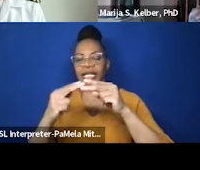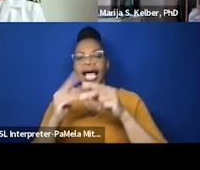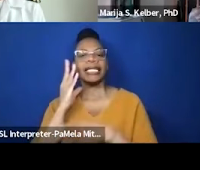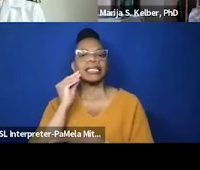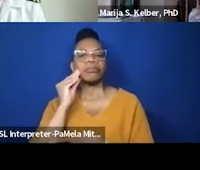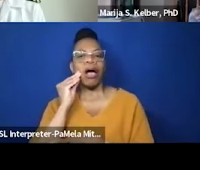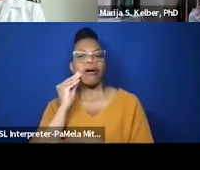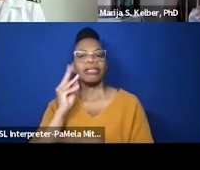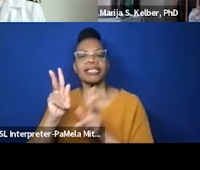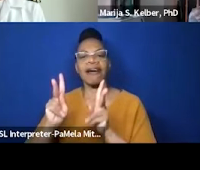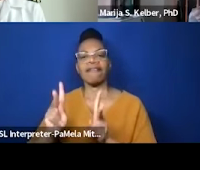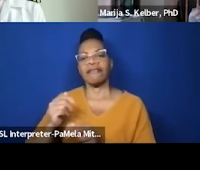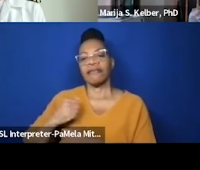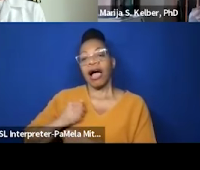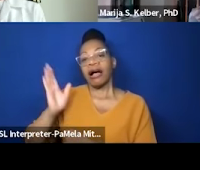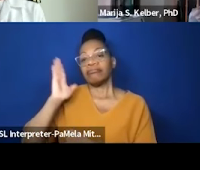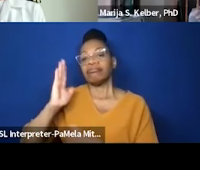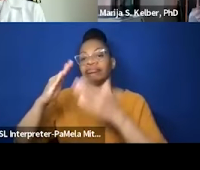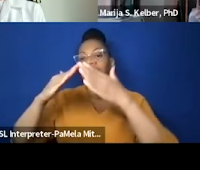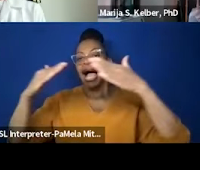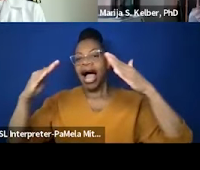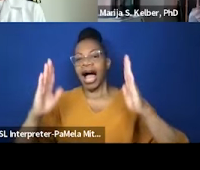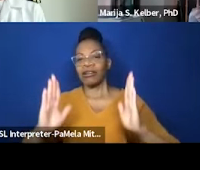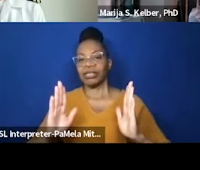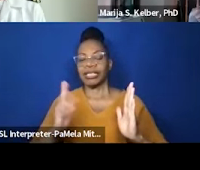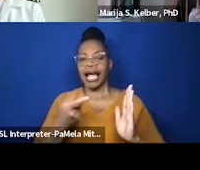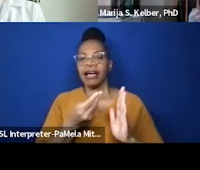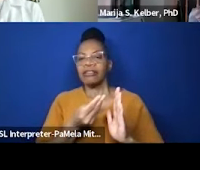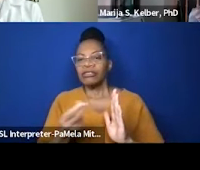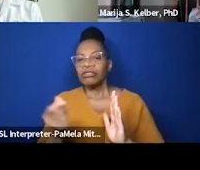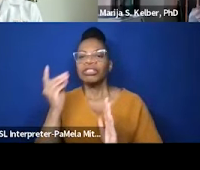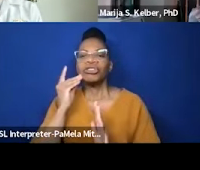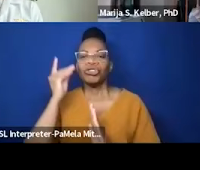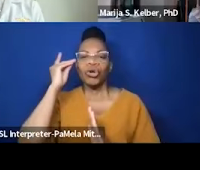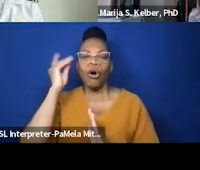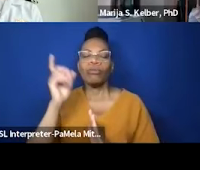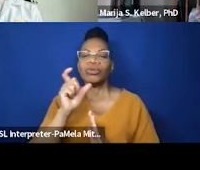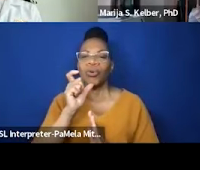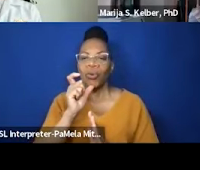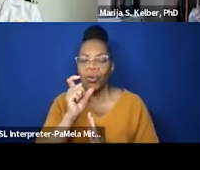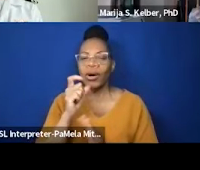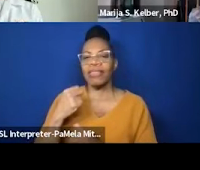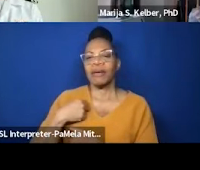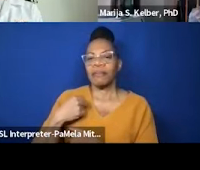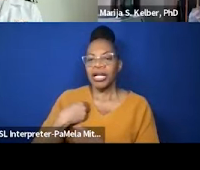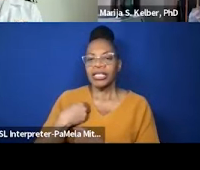it is another great example of veteran specific dorms organized in the military style squads or groups.